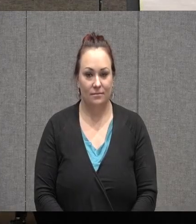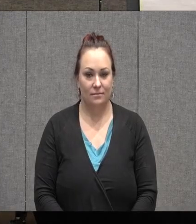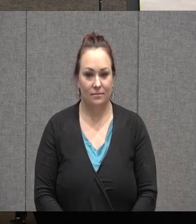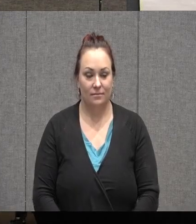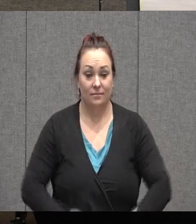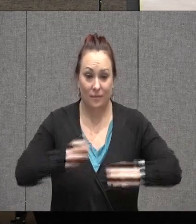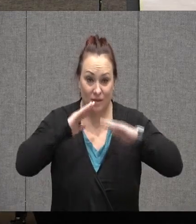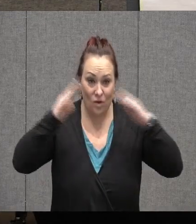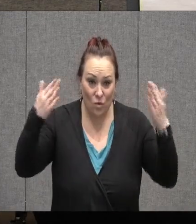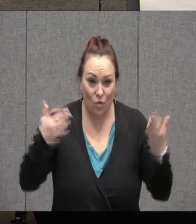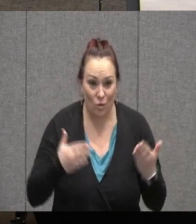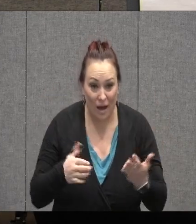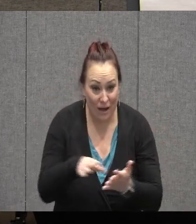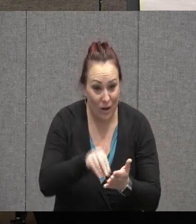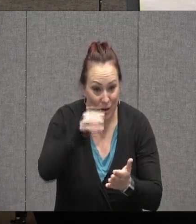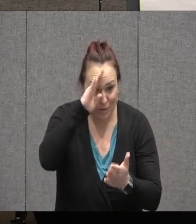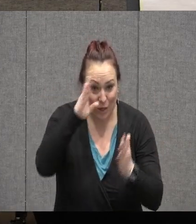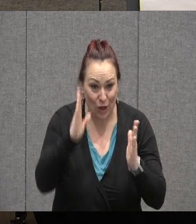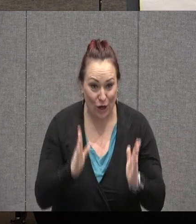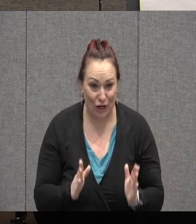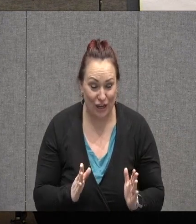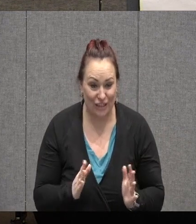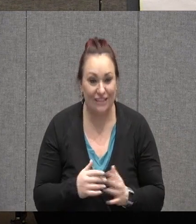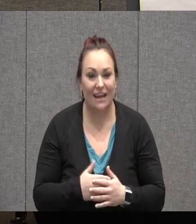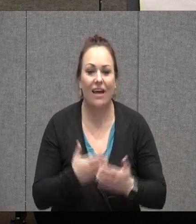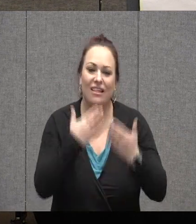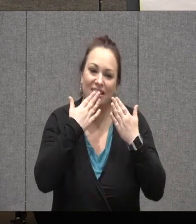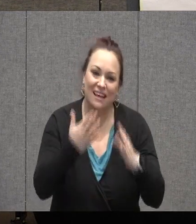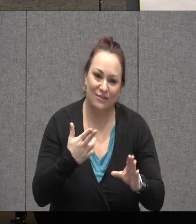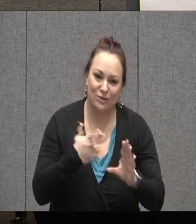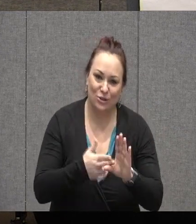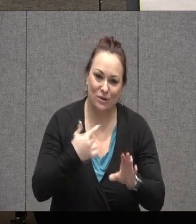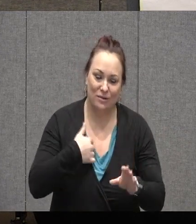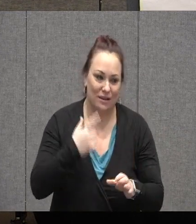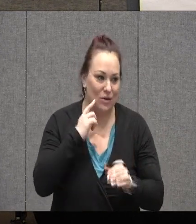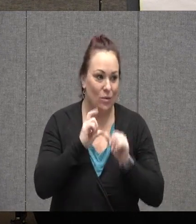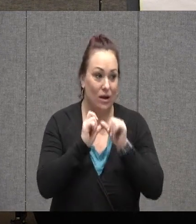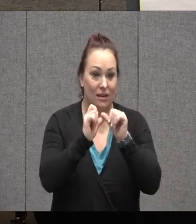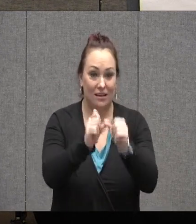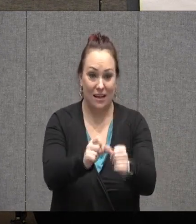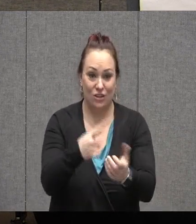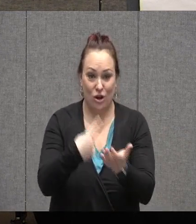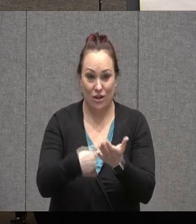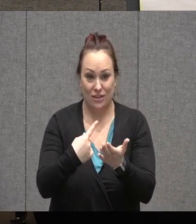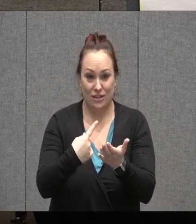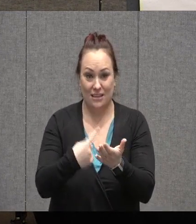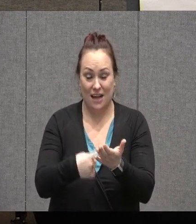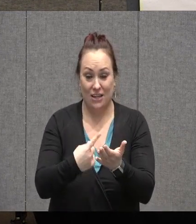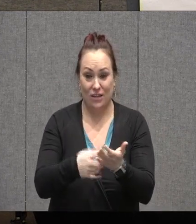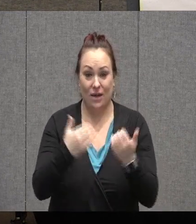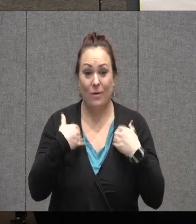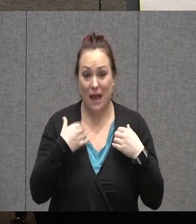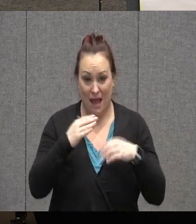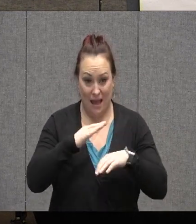Welcome, learners. Thanks for joining me. I'm gonna continue our discussion that we had on Monday.